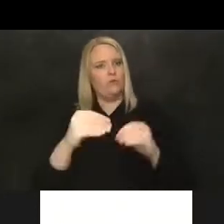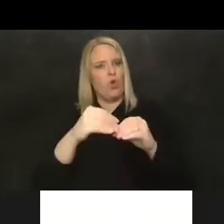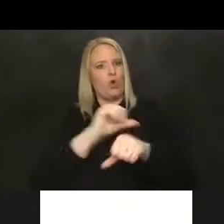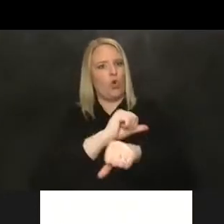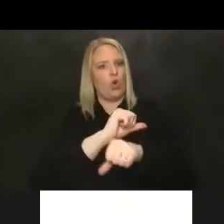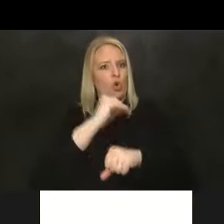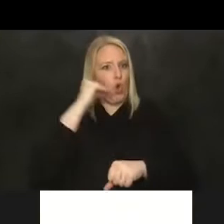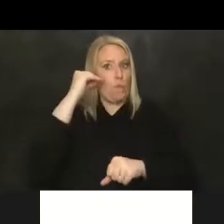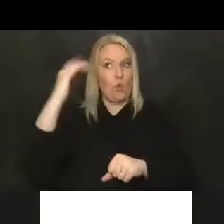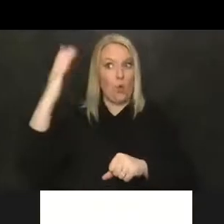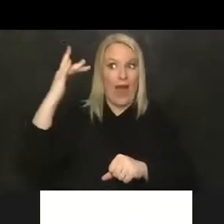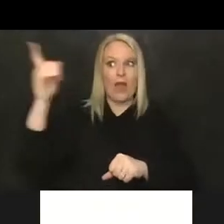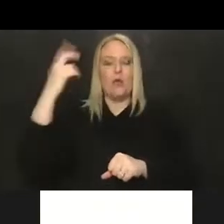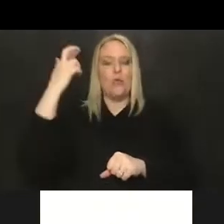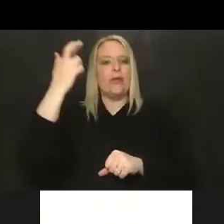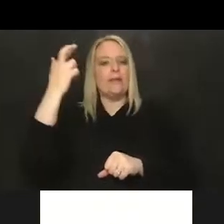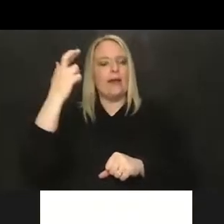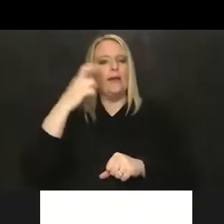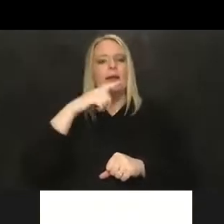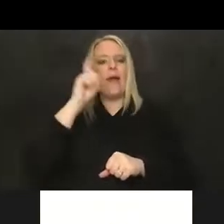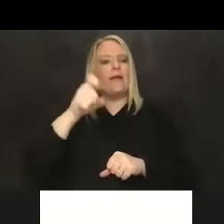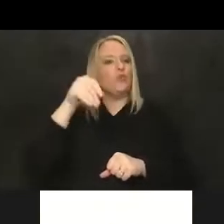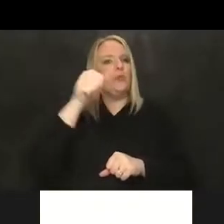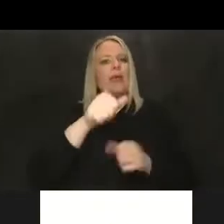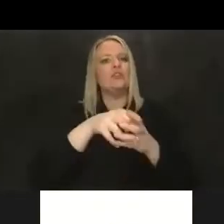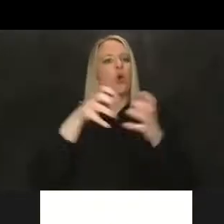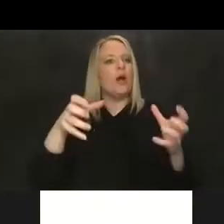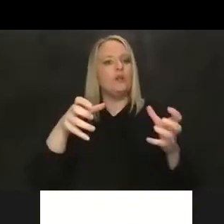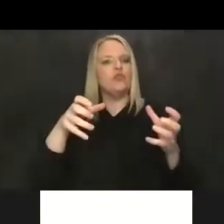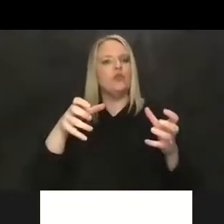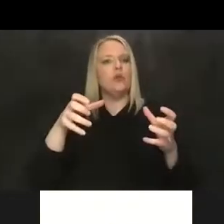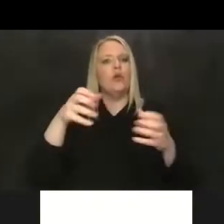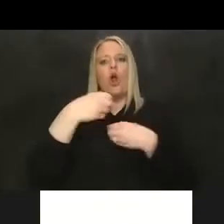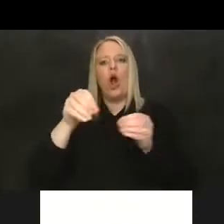they're realizing they don't have to pay as much in office space, they don't have to pay as much